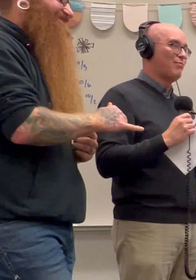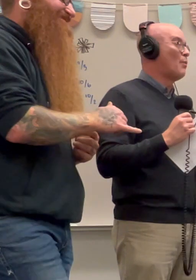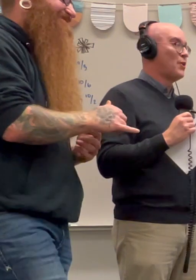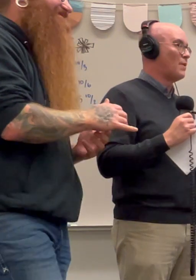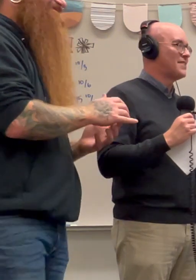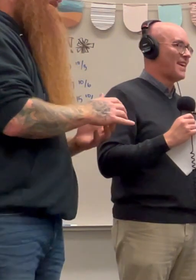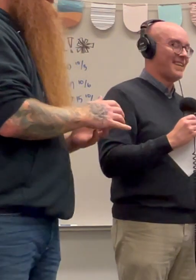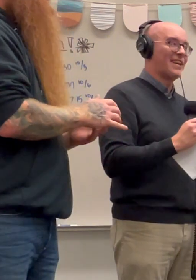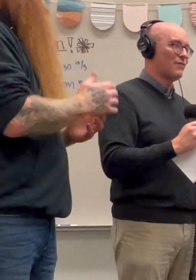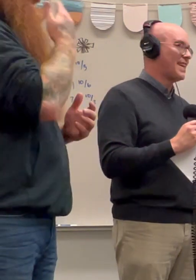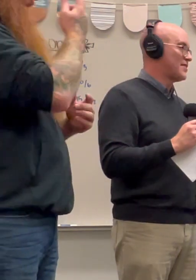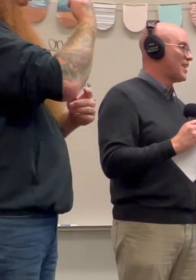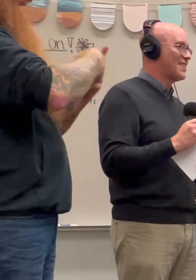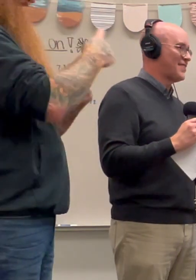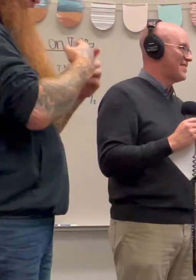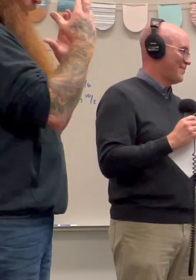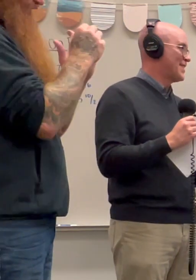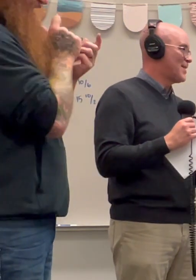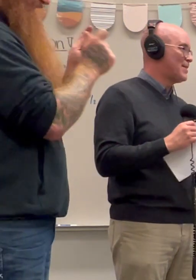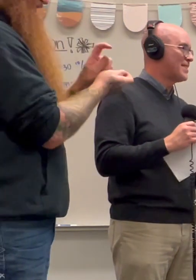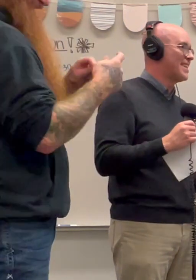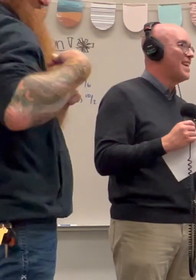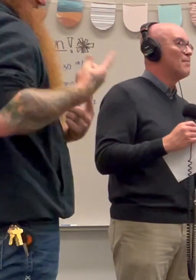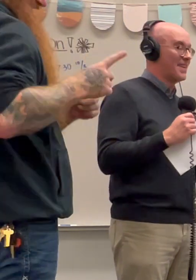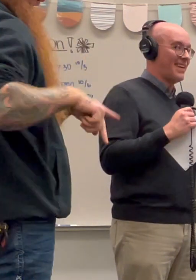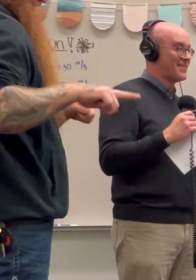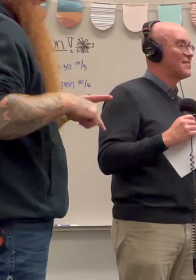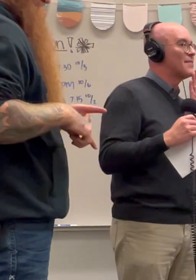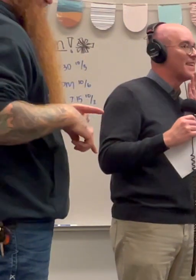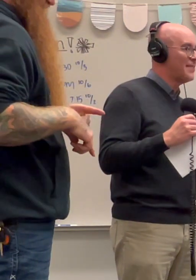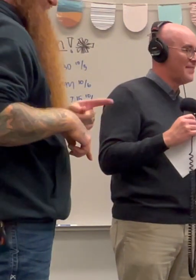know one sign and hopefully it hasn't changed since computer did but is this still thank you